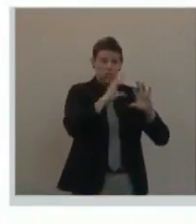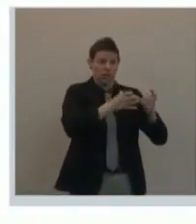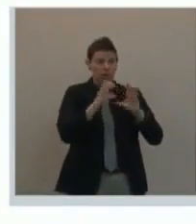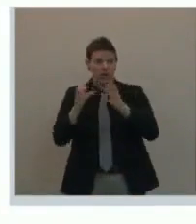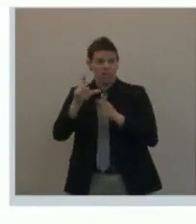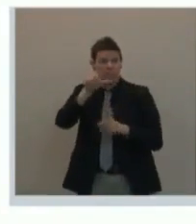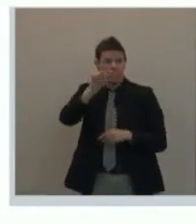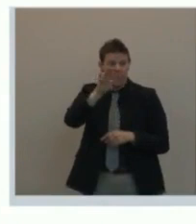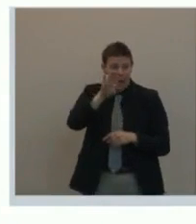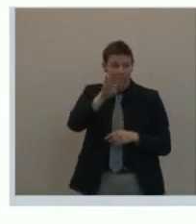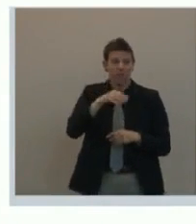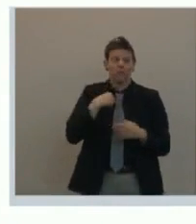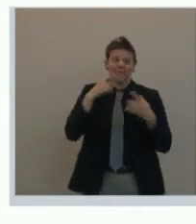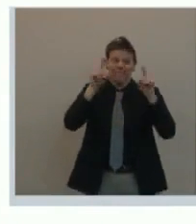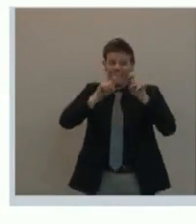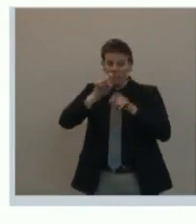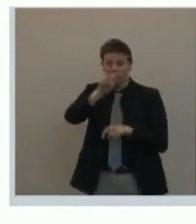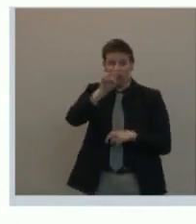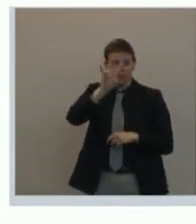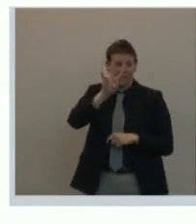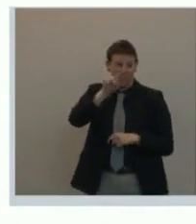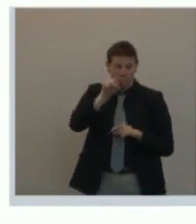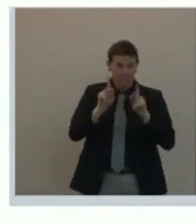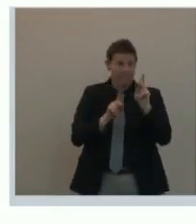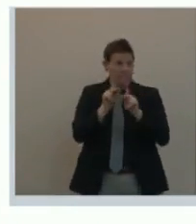TODAY, WE HAVE DONE 25,241 TESTS.